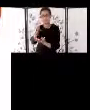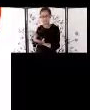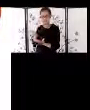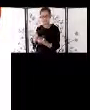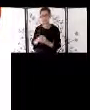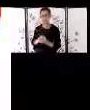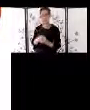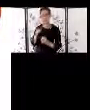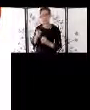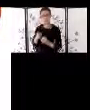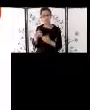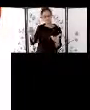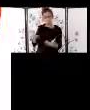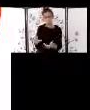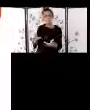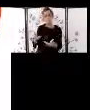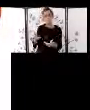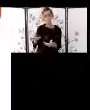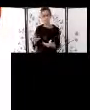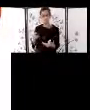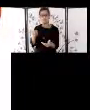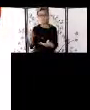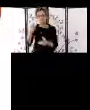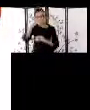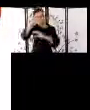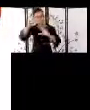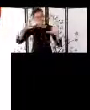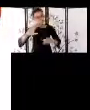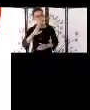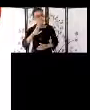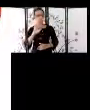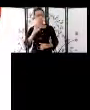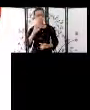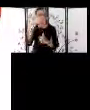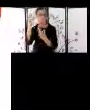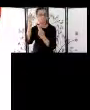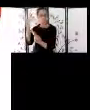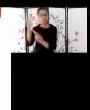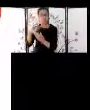understand your proposed project and how it relates to your practice. They’ll be looking